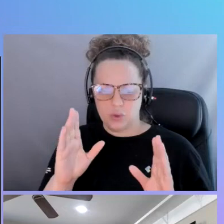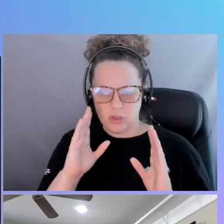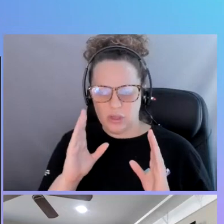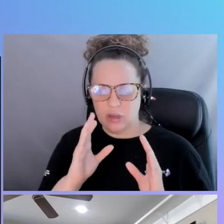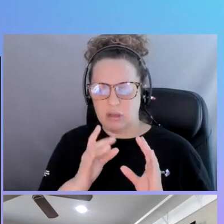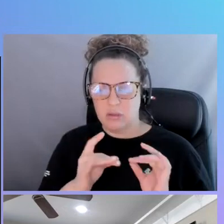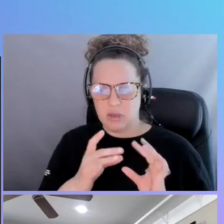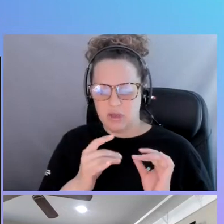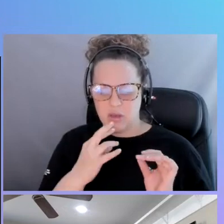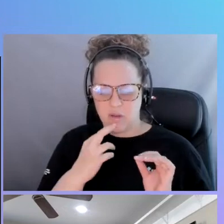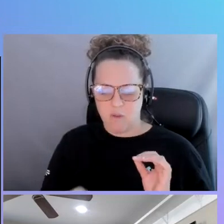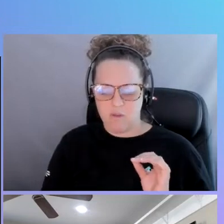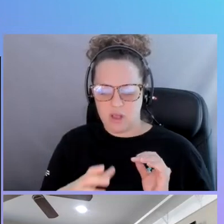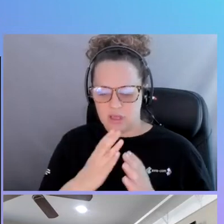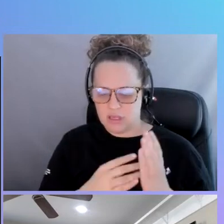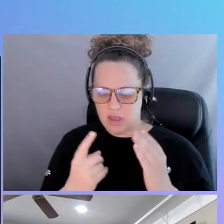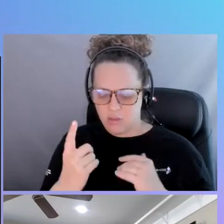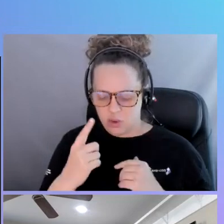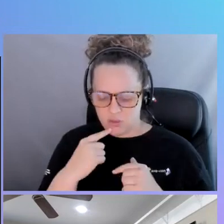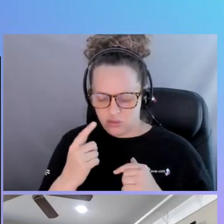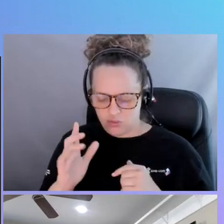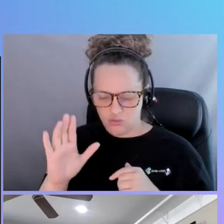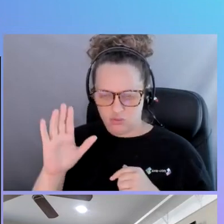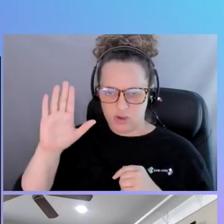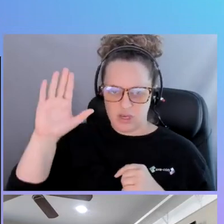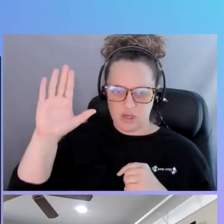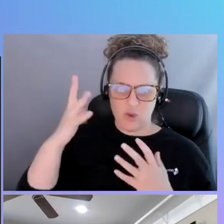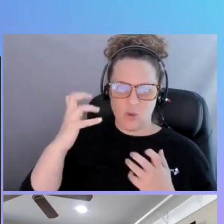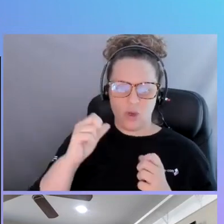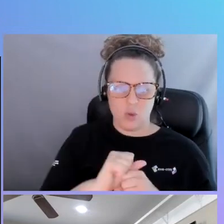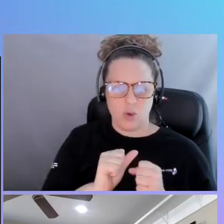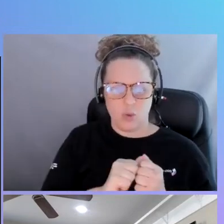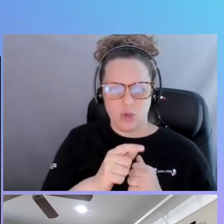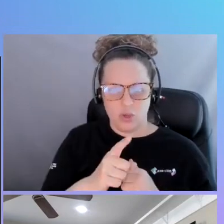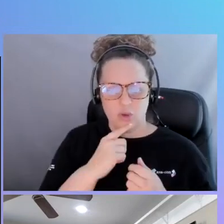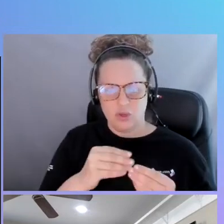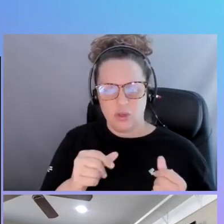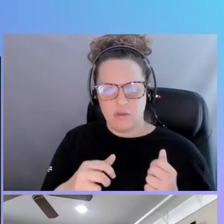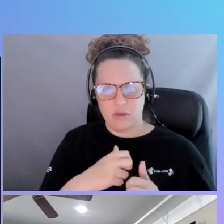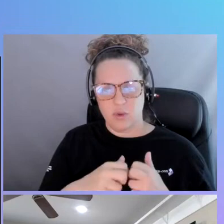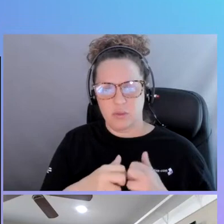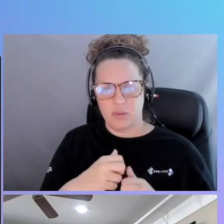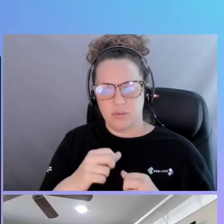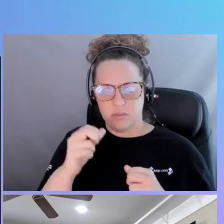raise their hand and want to work with you in solving this